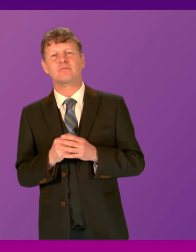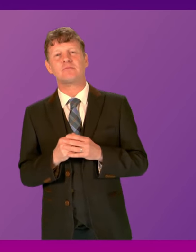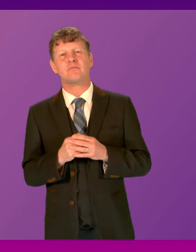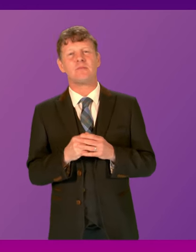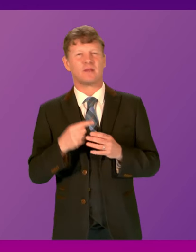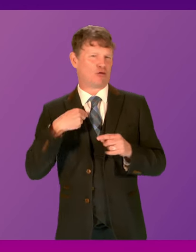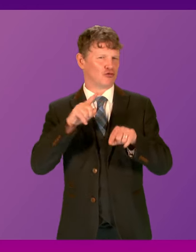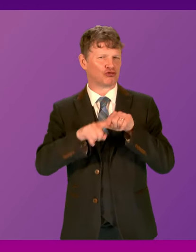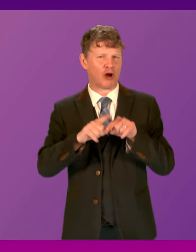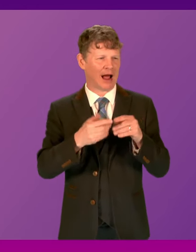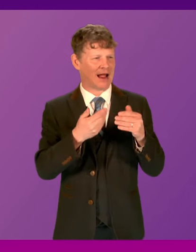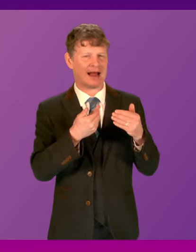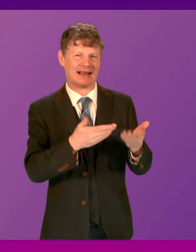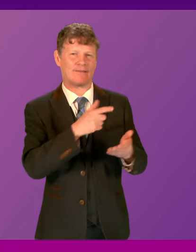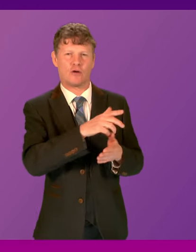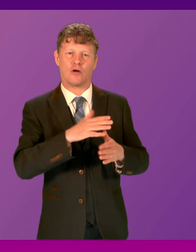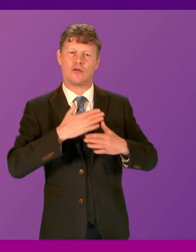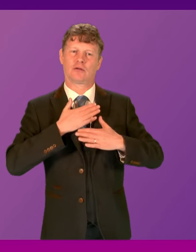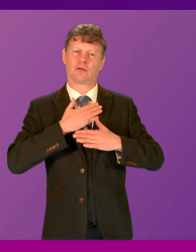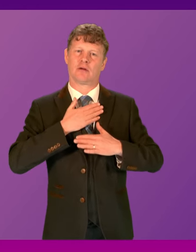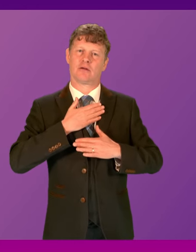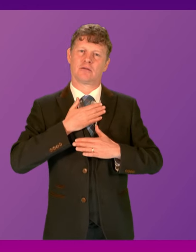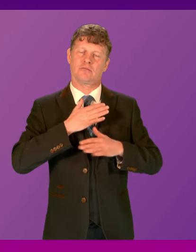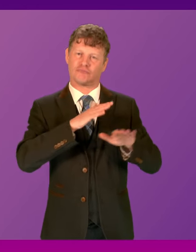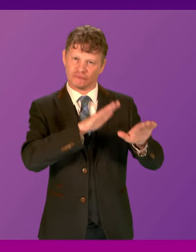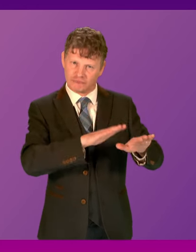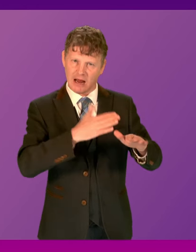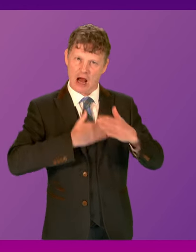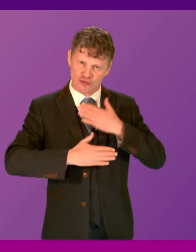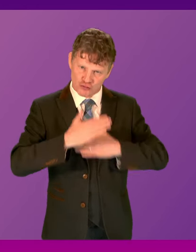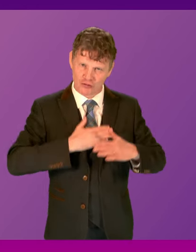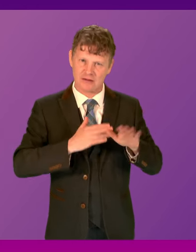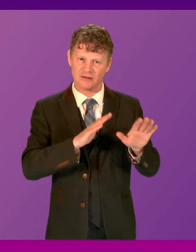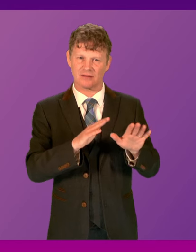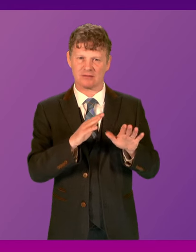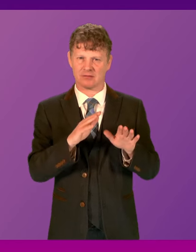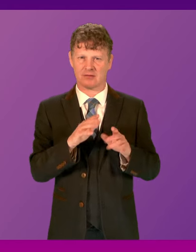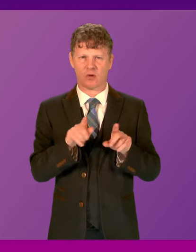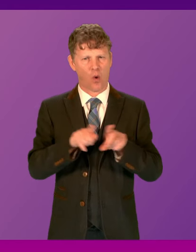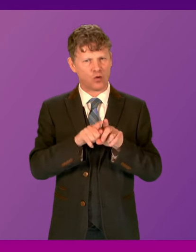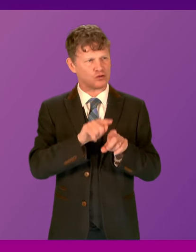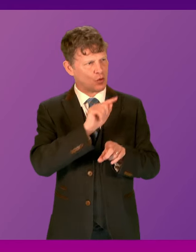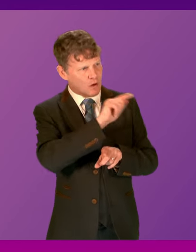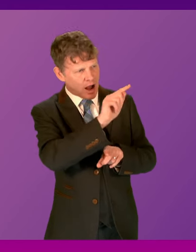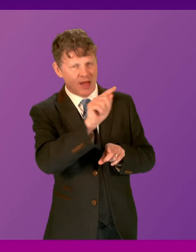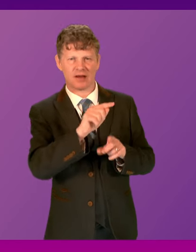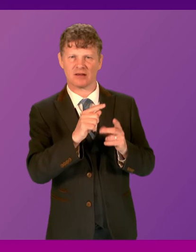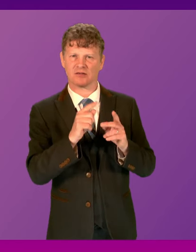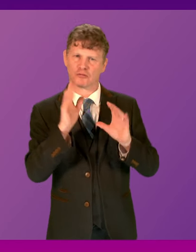give some assurance to Pauline McNeill and to those on whose behalf she is raising concerns.